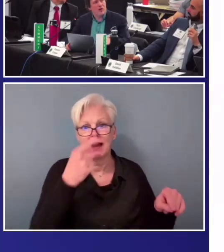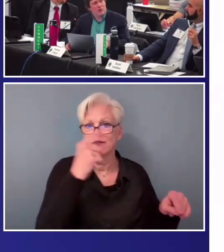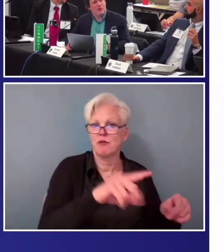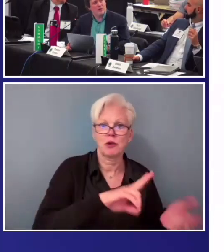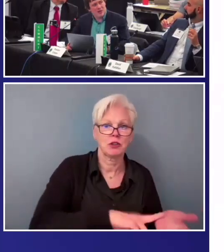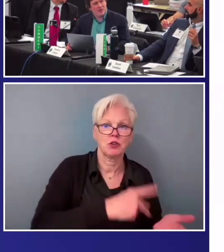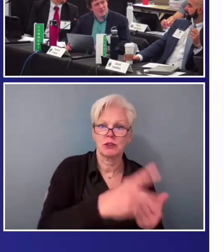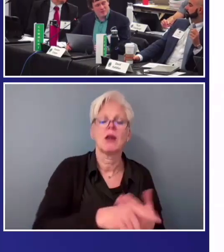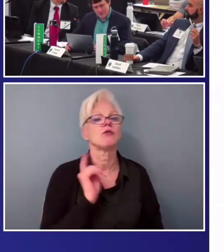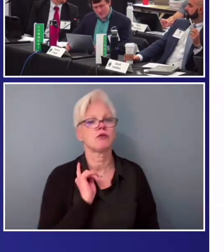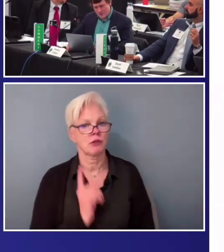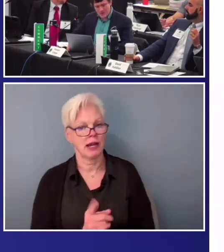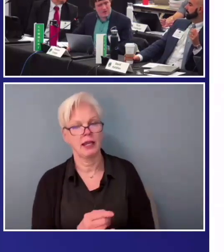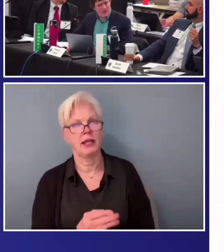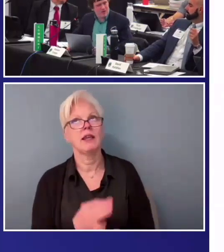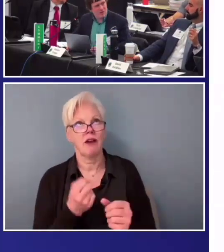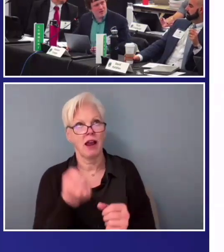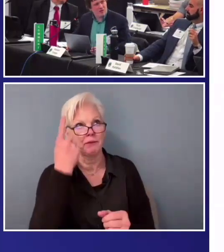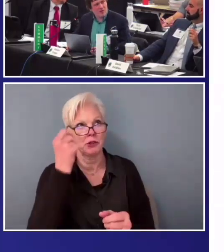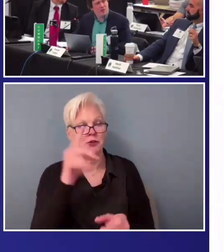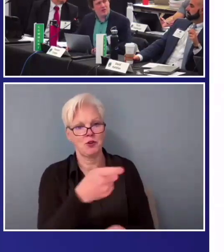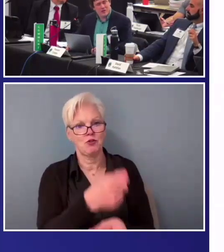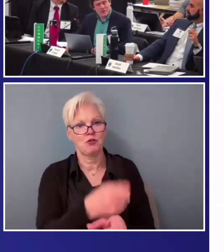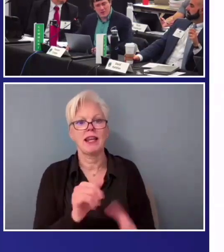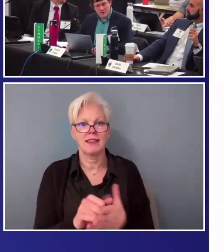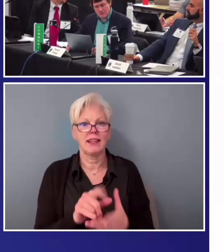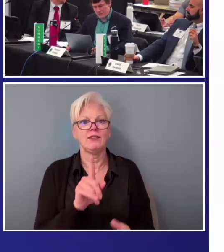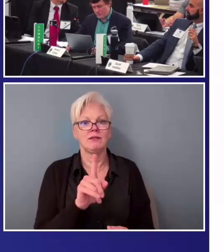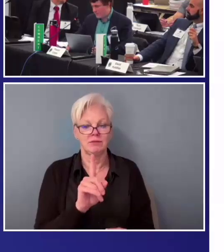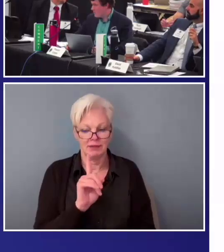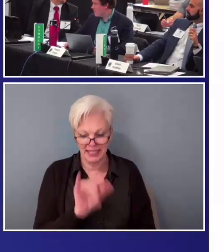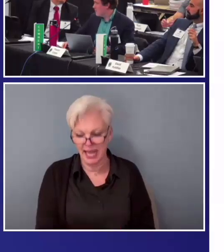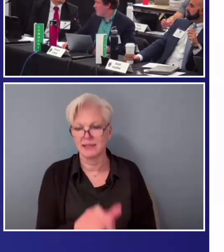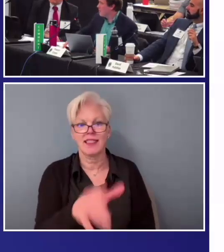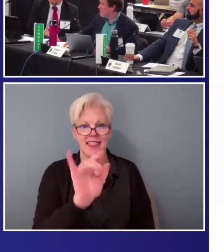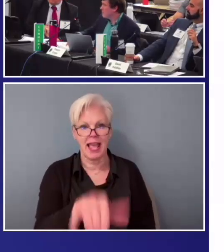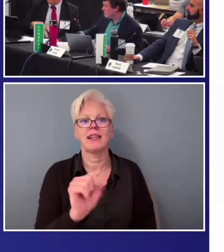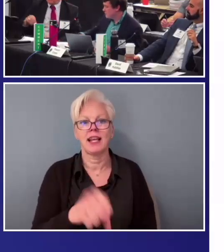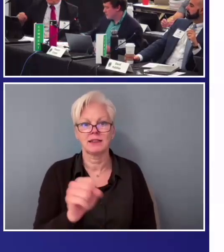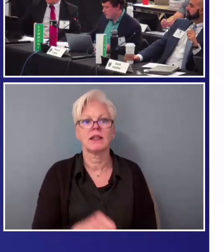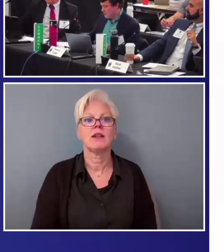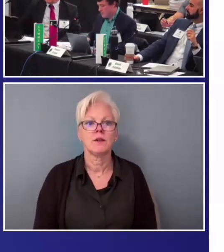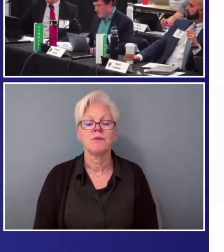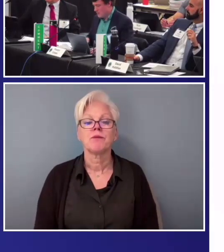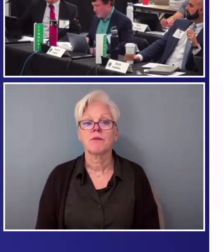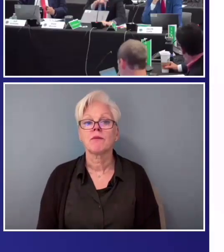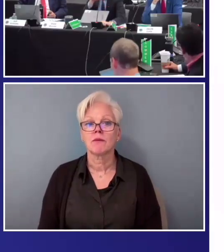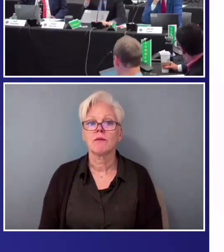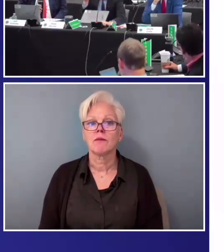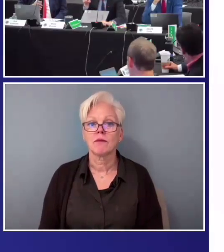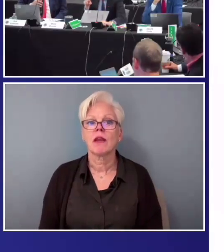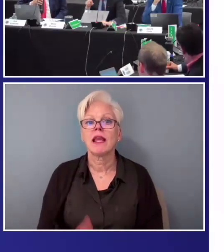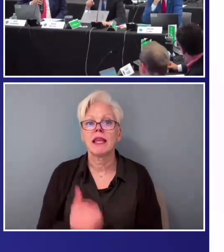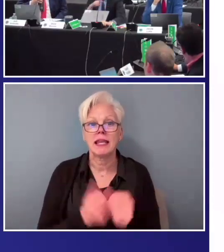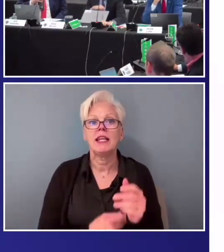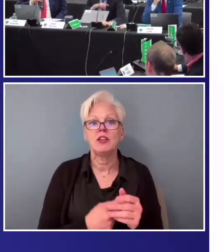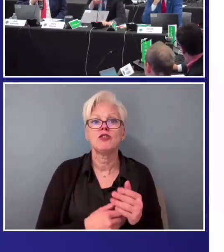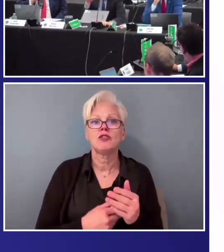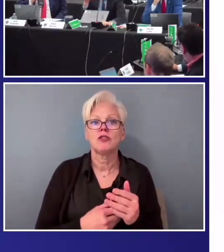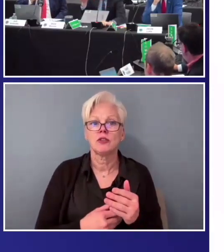Okay. If I follow your question, I believe that's correct. Okay. Yeah. That is correct. Each program goes through the roll-up process separately.